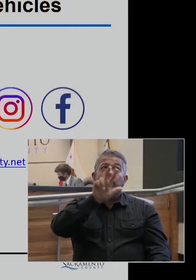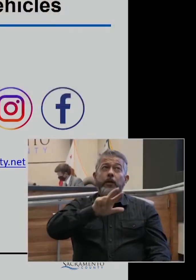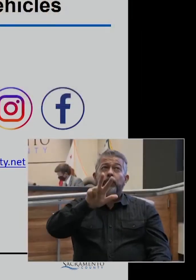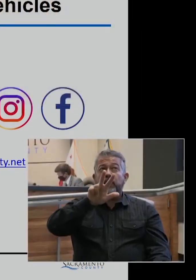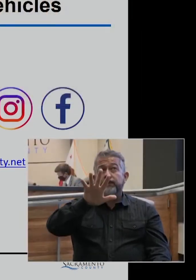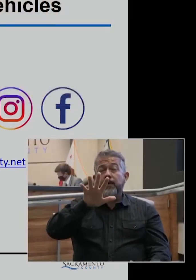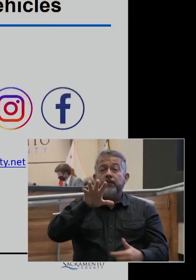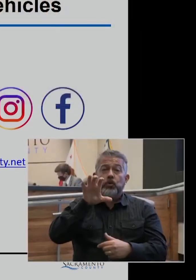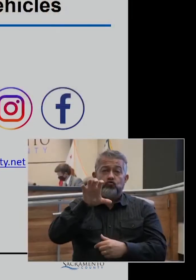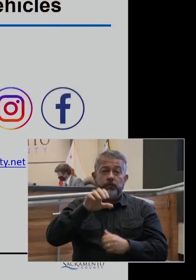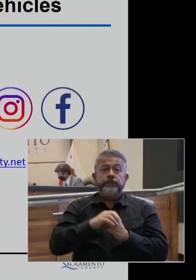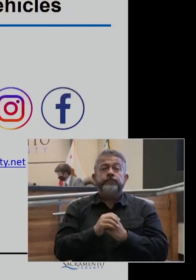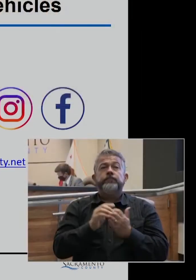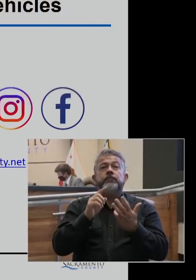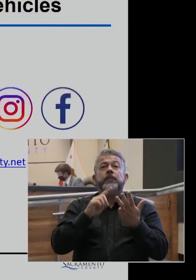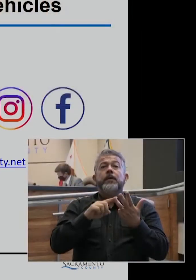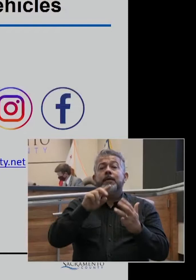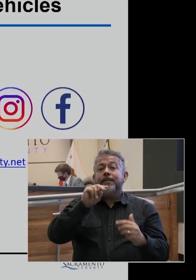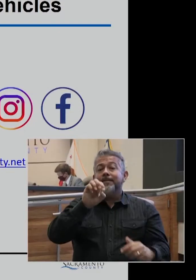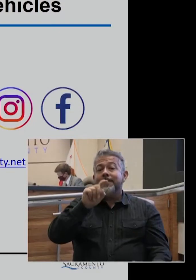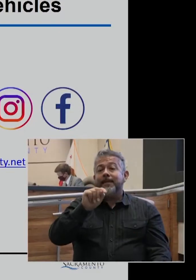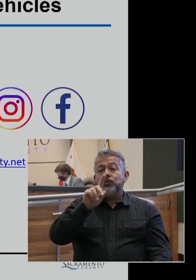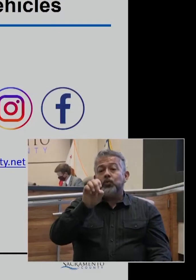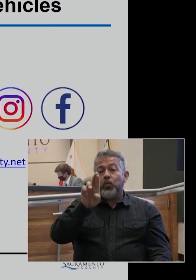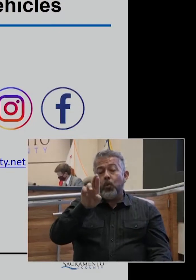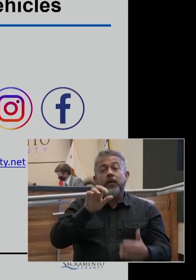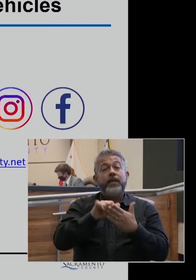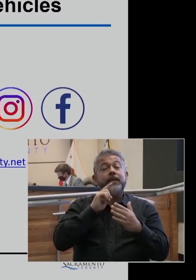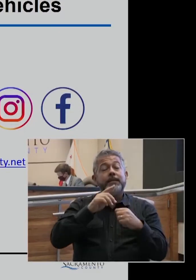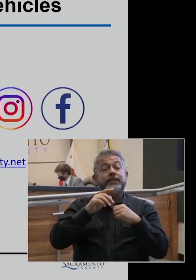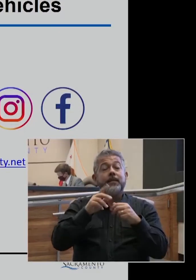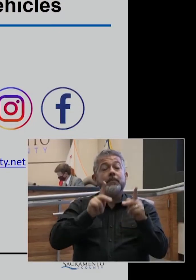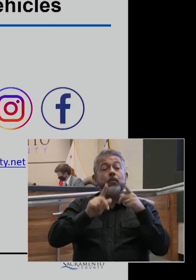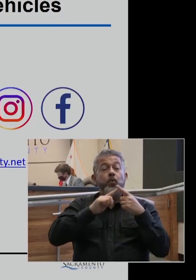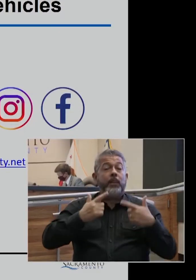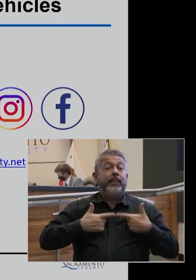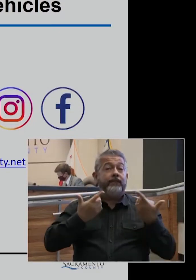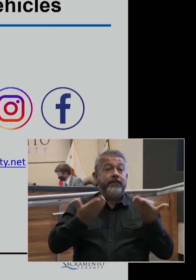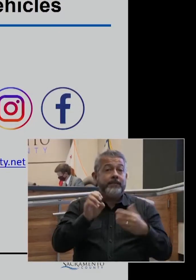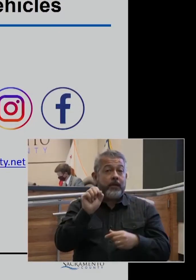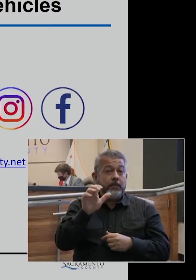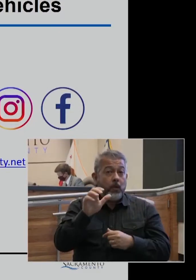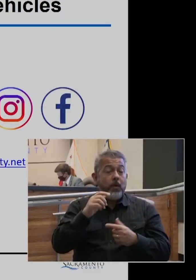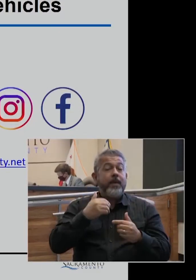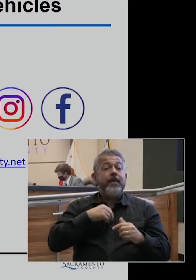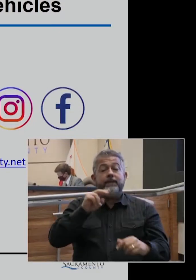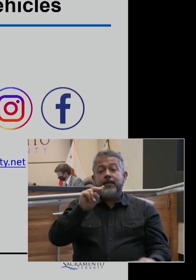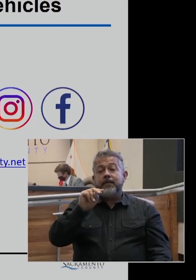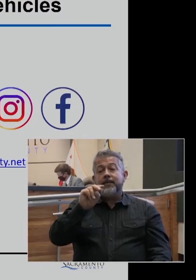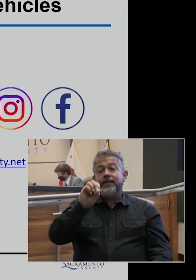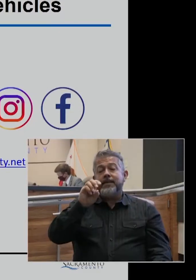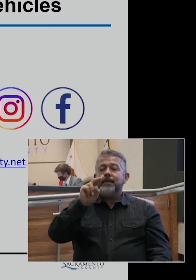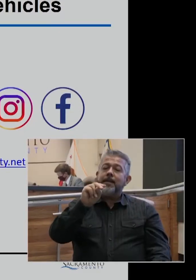INSTAGRAM, 3500. NEXT DOOR AVAILABLE TO ALL WHO NEXT DOOR AVAILABLE TO ALL WHO RESIDE THIS SACRAMENTO COUNTY RESIDE THIS SACRAMENTO COUNTY WITH A NEXT DOOR ACCOUNT. WITH A NEXT DOOR ACCOUNT. FOR YOU TUBE WE HAVE 810